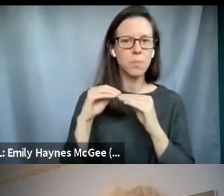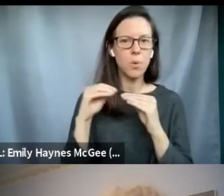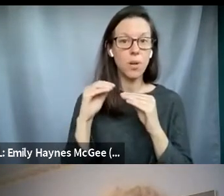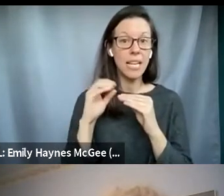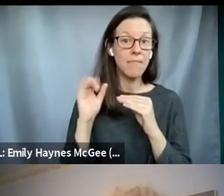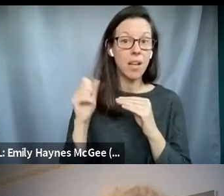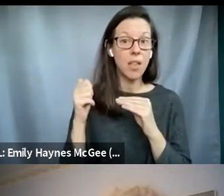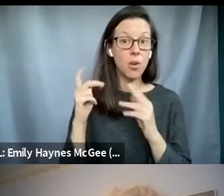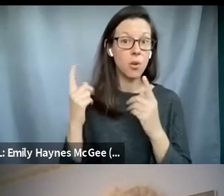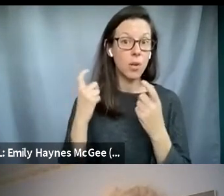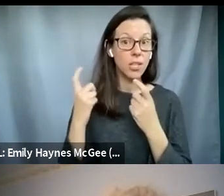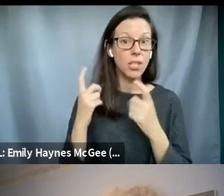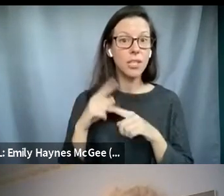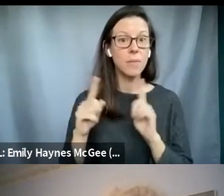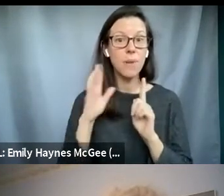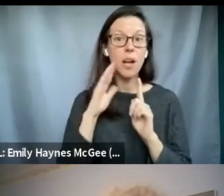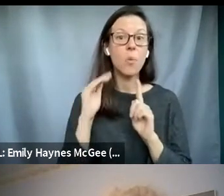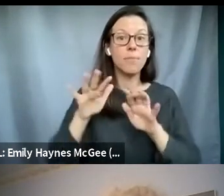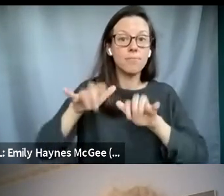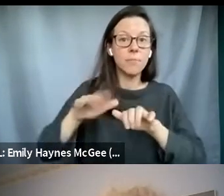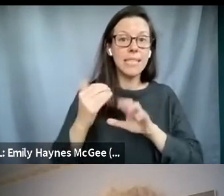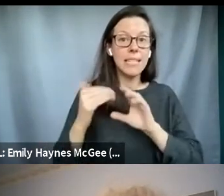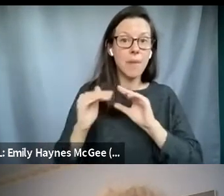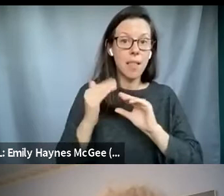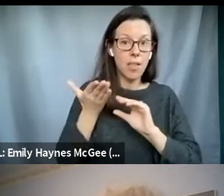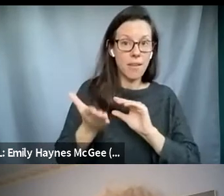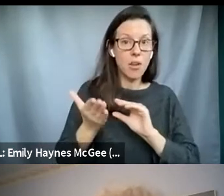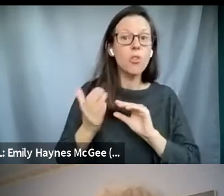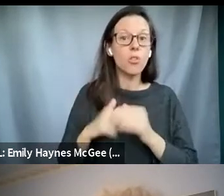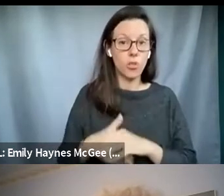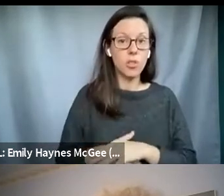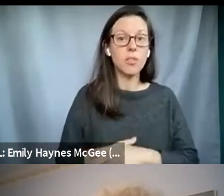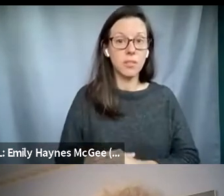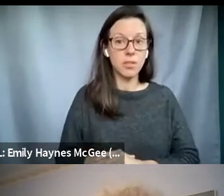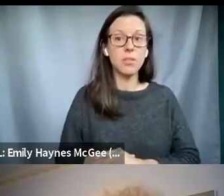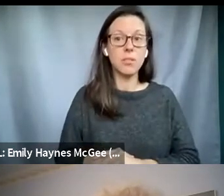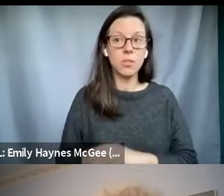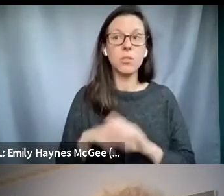also going to put or I e mail address in the chat so folks can e mail us directly.